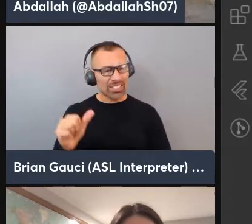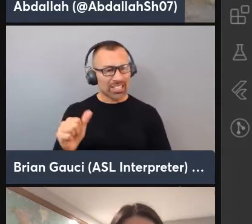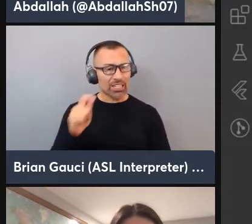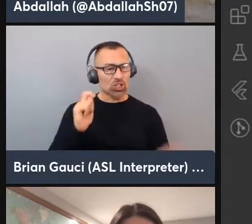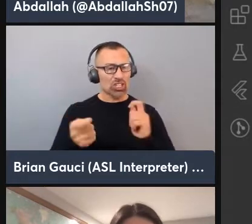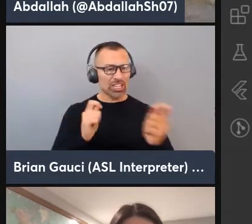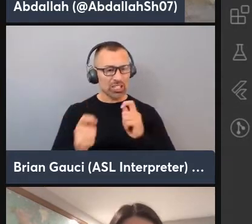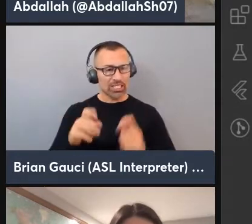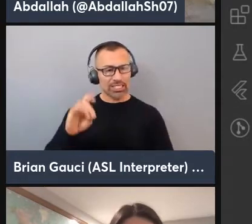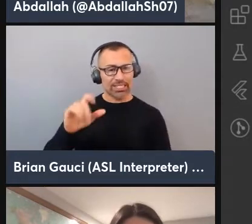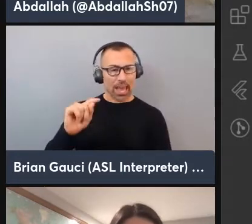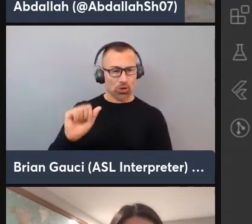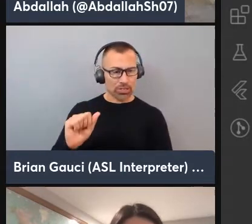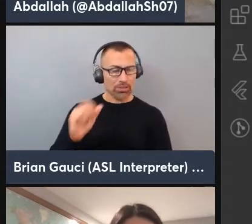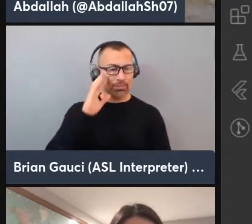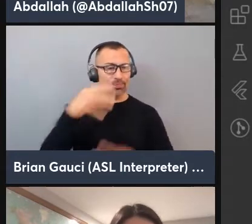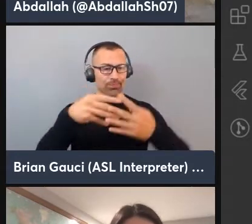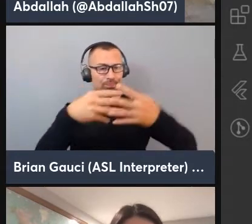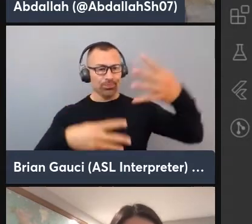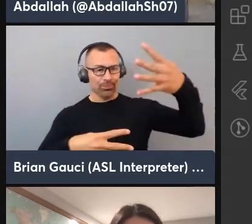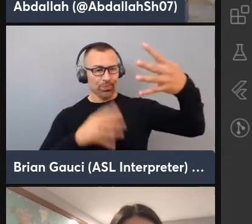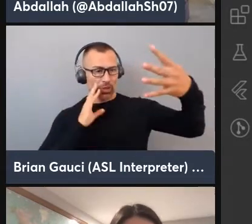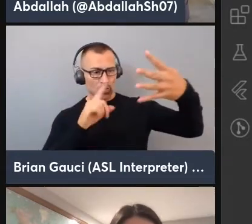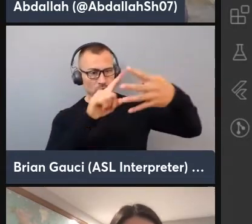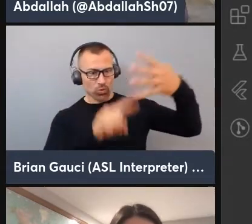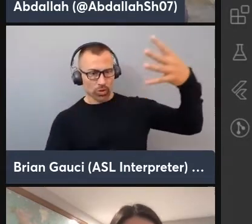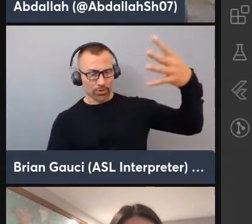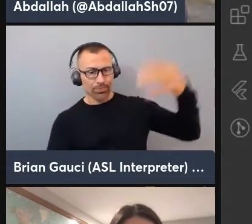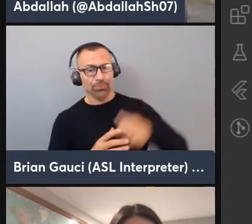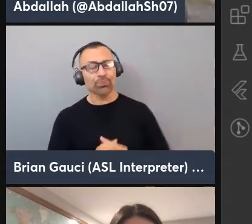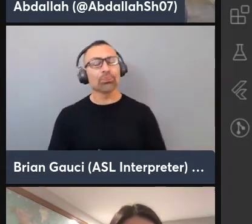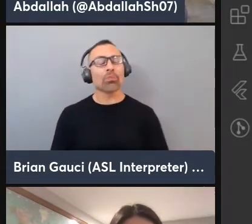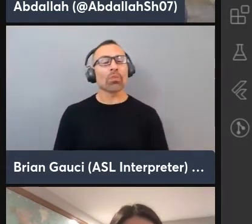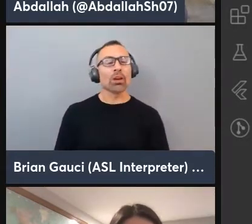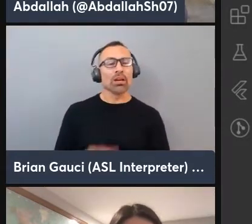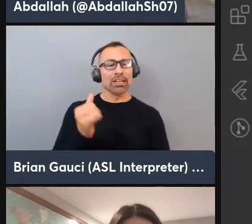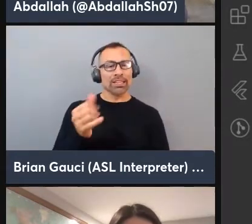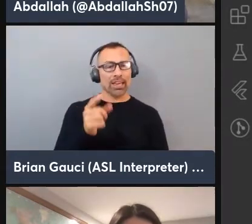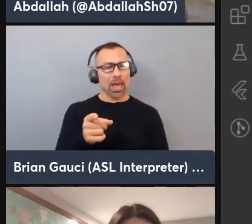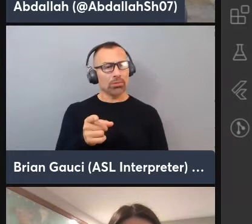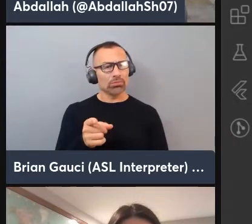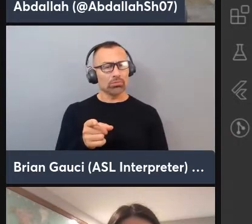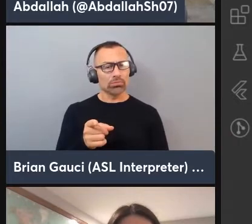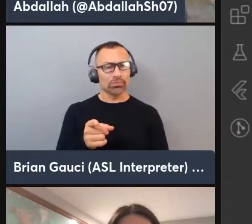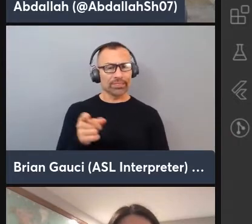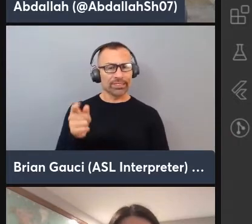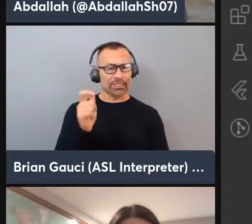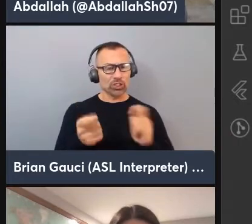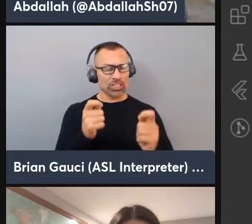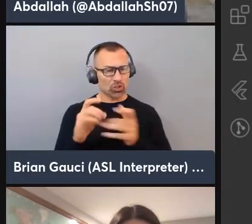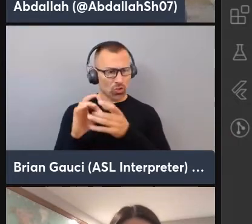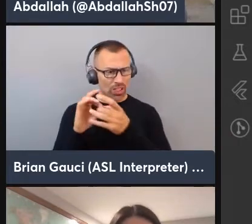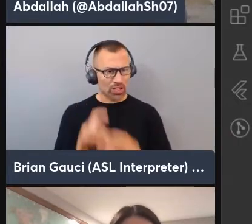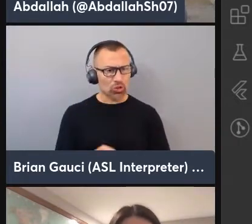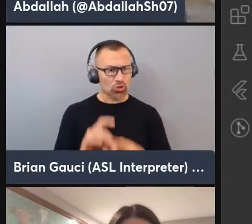And then here, I can then basically say that, okay, all of these changes are related to the authentication category that was added.